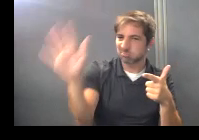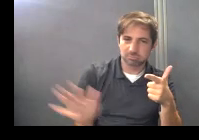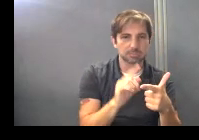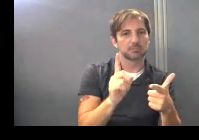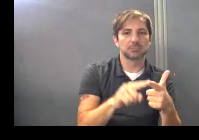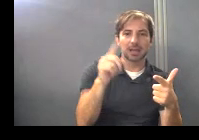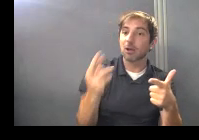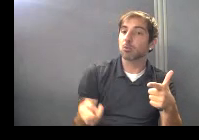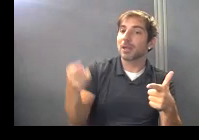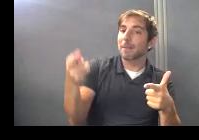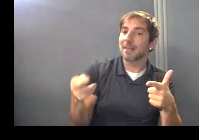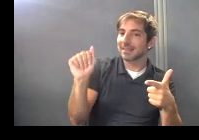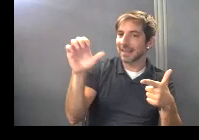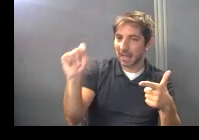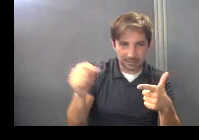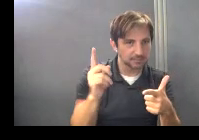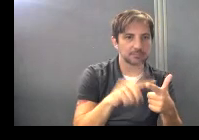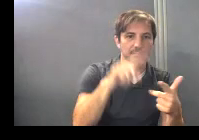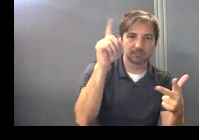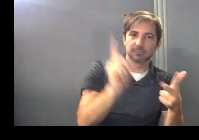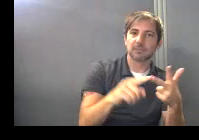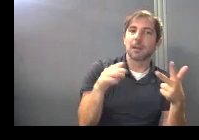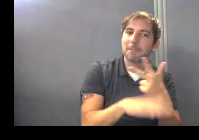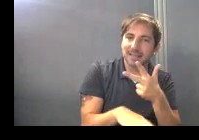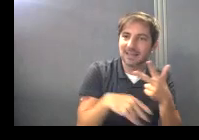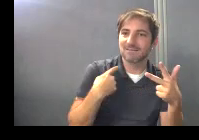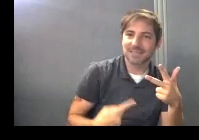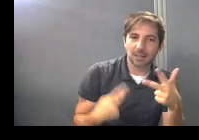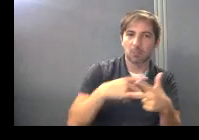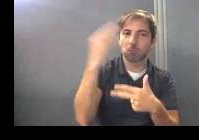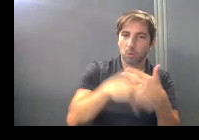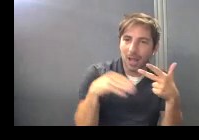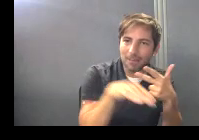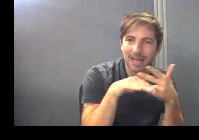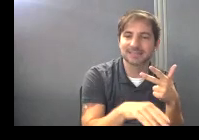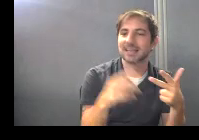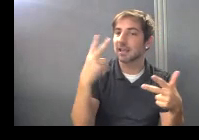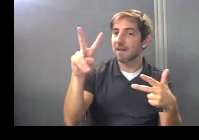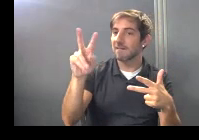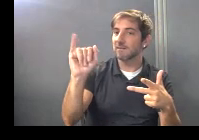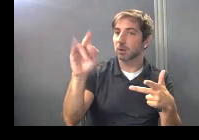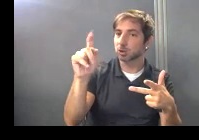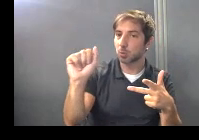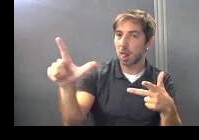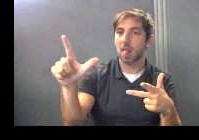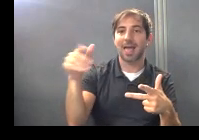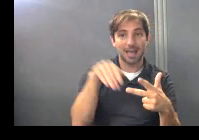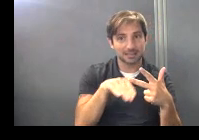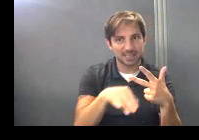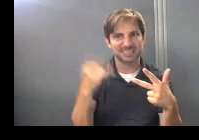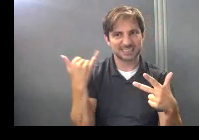BASICS ABOUT PHYSICAL PROGRAM ACCESS INCLUDING VIRTUAL ACCESS PRESENT TODAY AND OVER THE